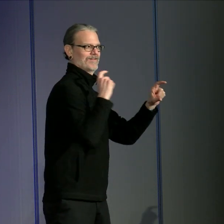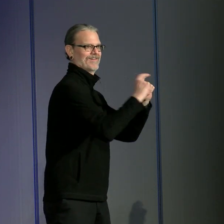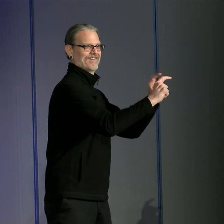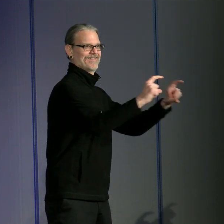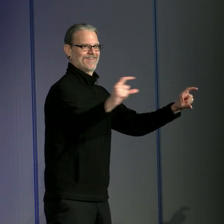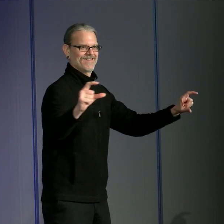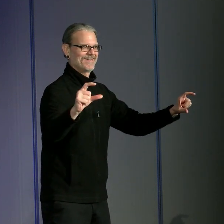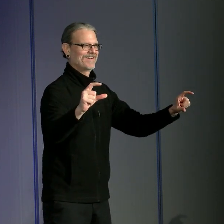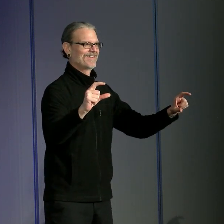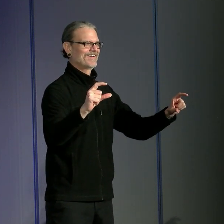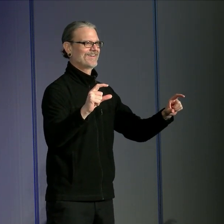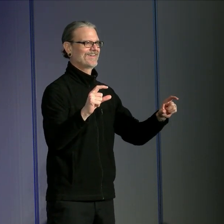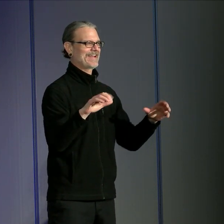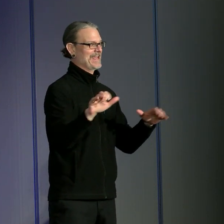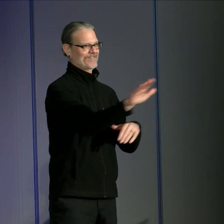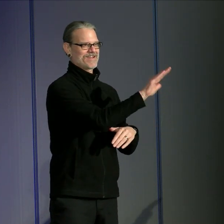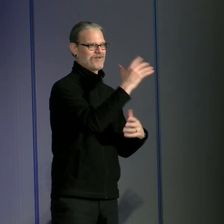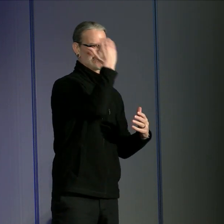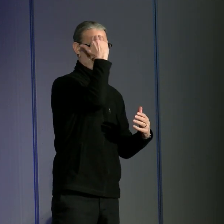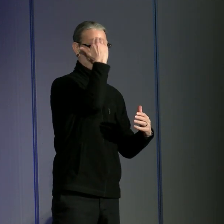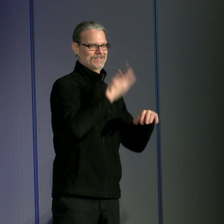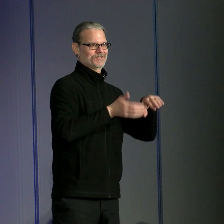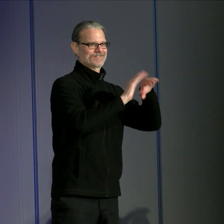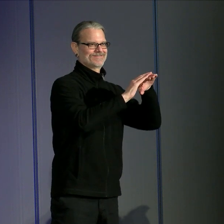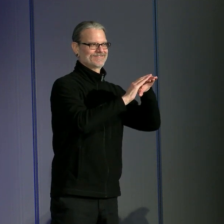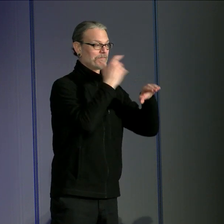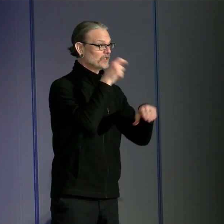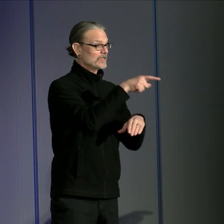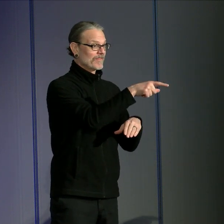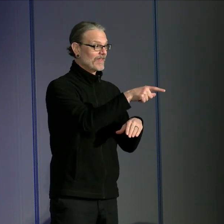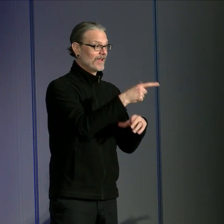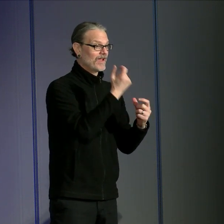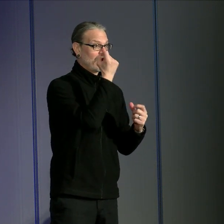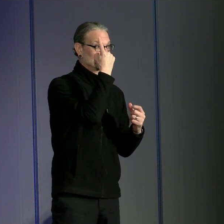Because if they know how to do this testing, their understanding is a lot better about